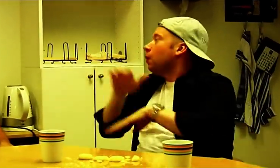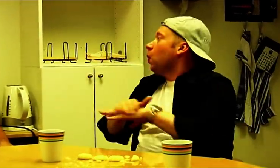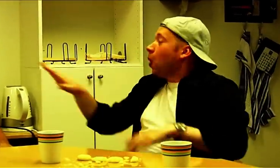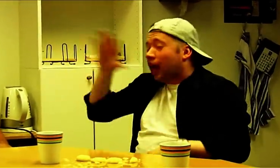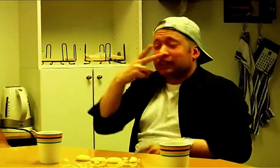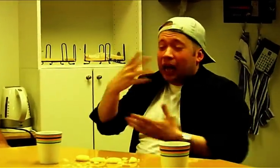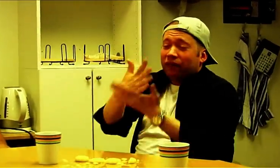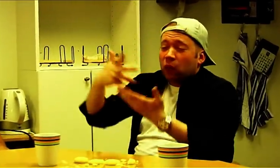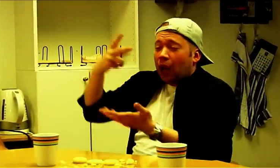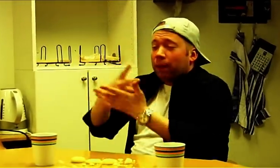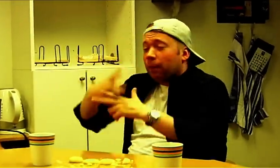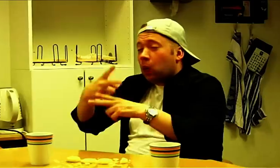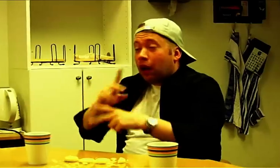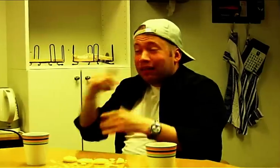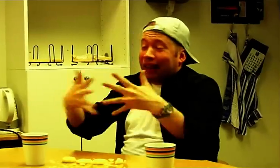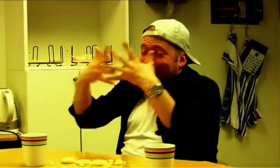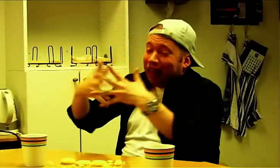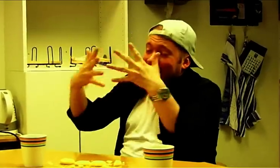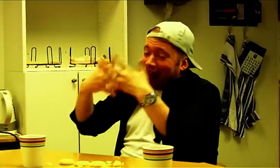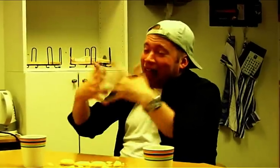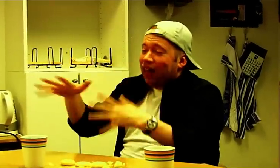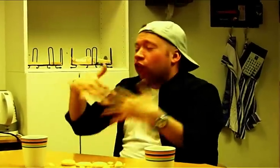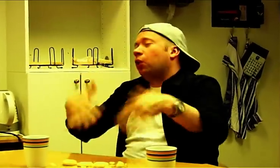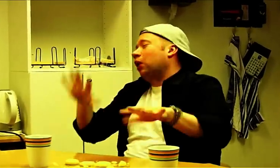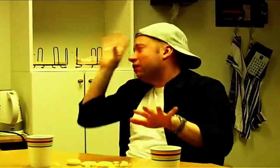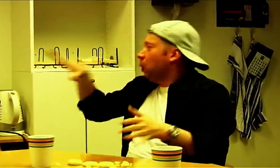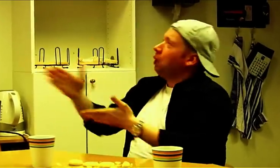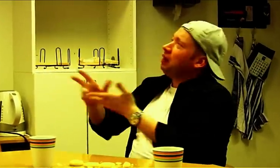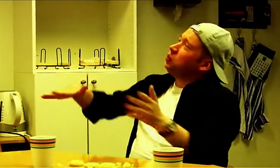it's nothing but war, everyone is sick of it. Everyone know sort of how you-